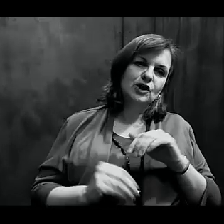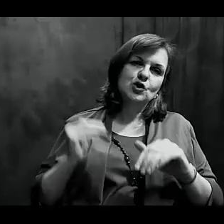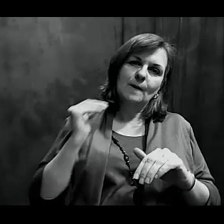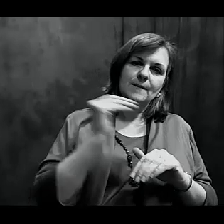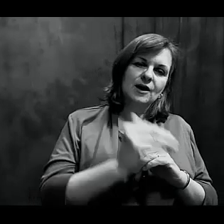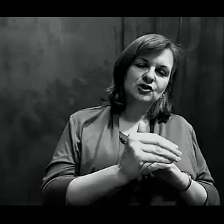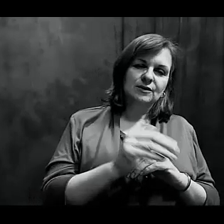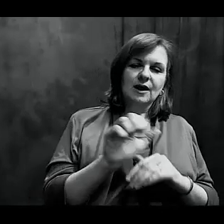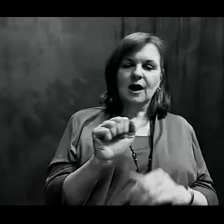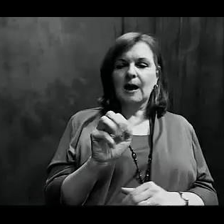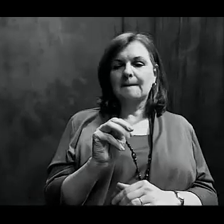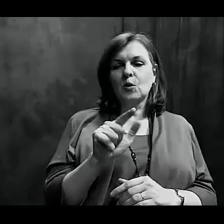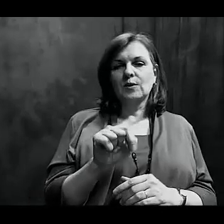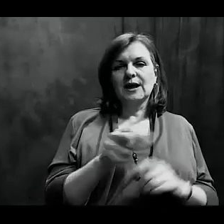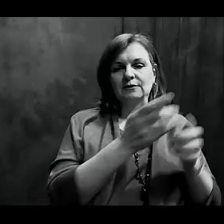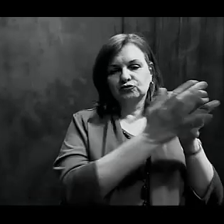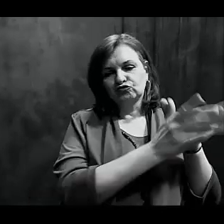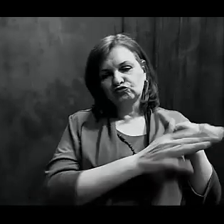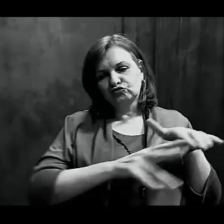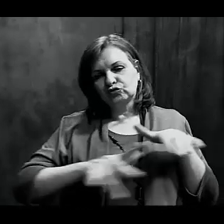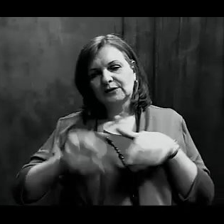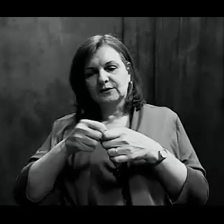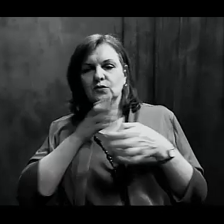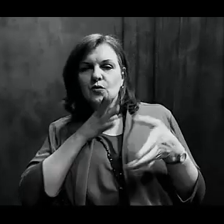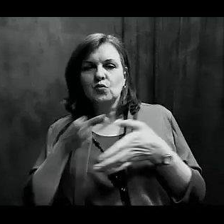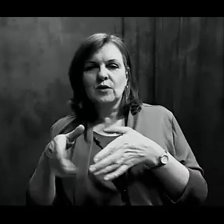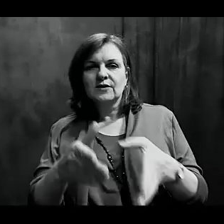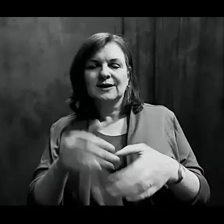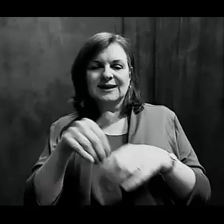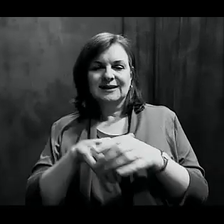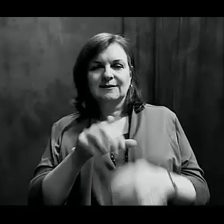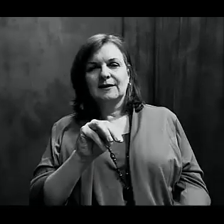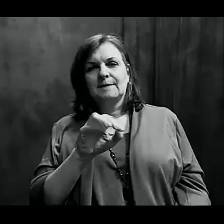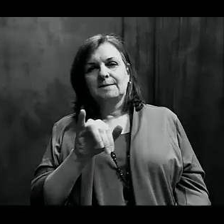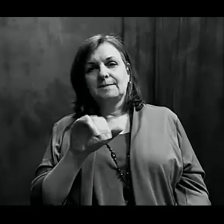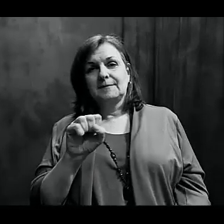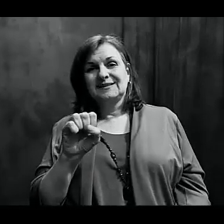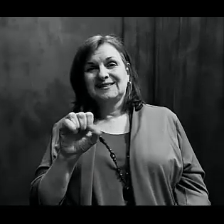the river -- particular into the Mississippi River and drains into the Gulf of Mexico